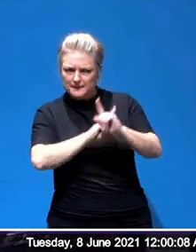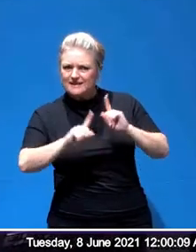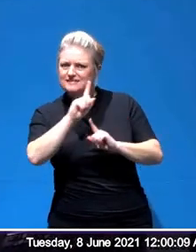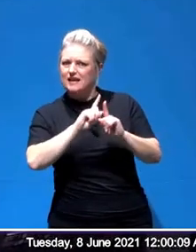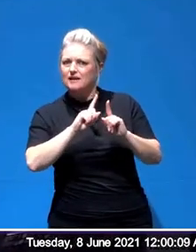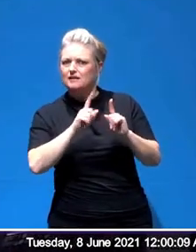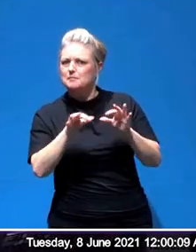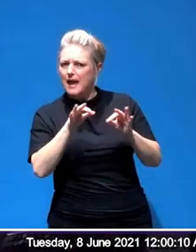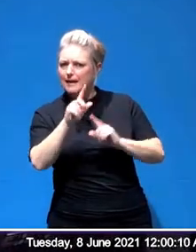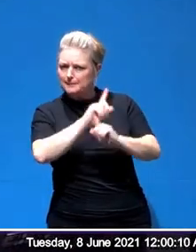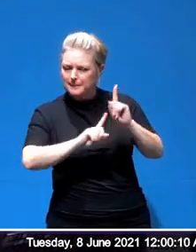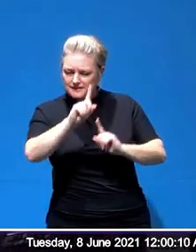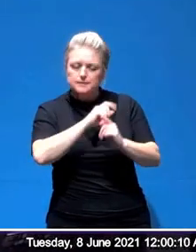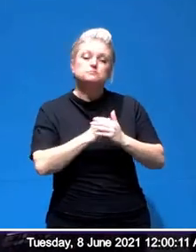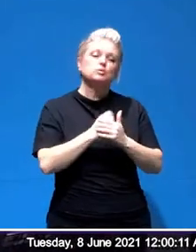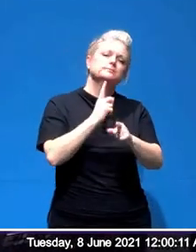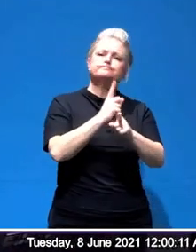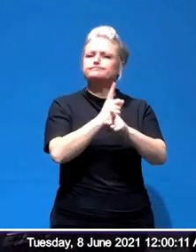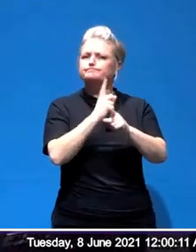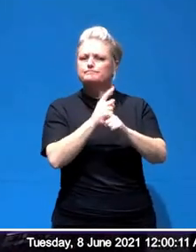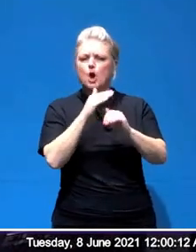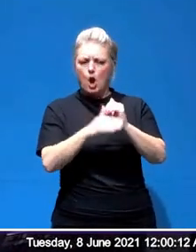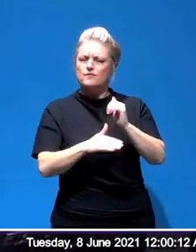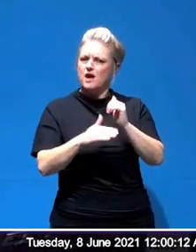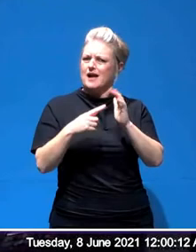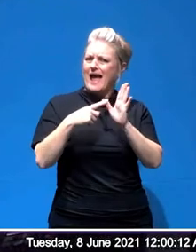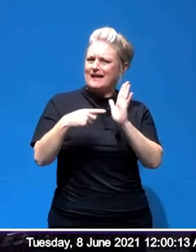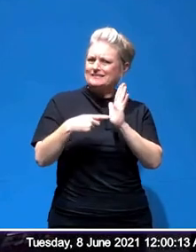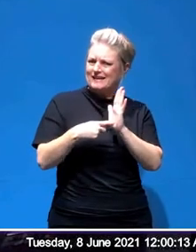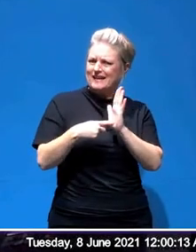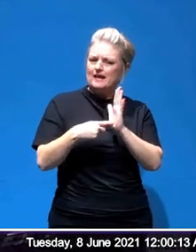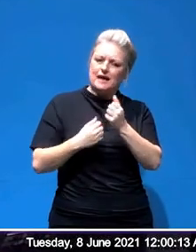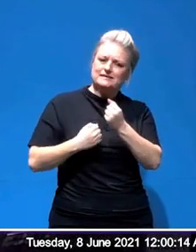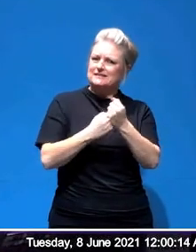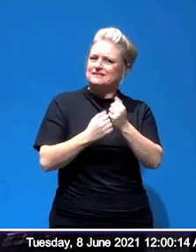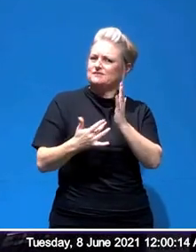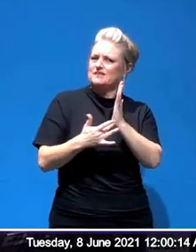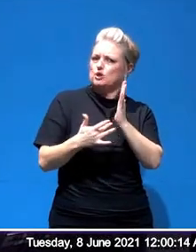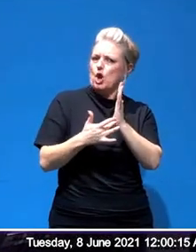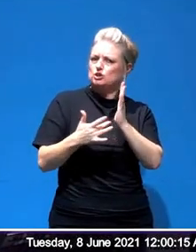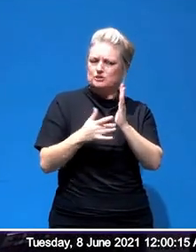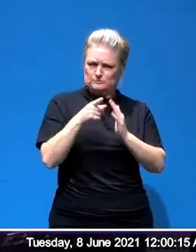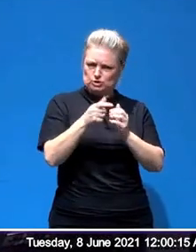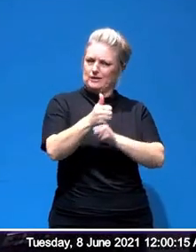the assistive technology request. She congratulated us, stating that Daniel's plan had been approved.